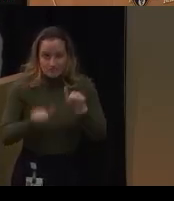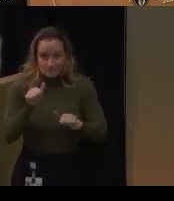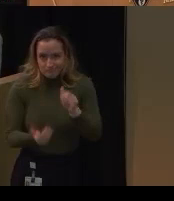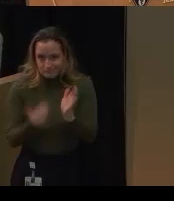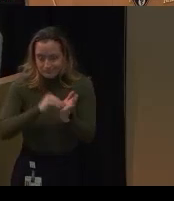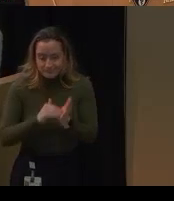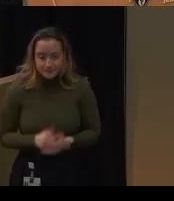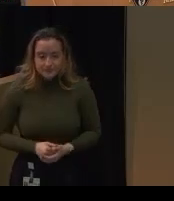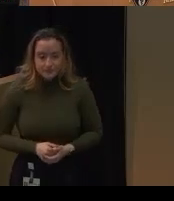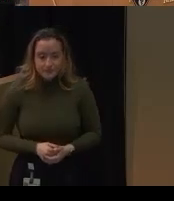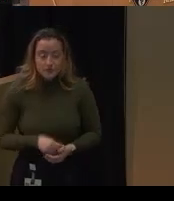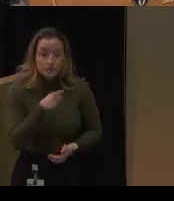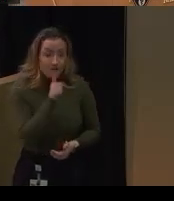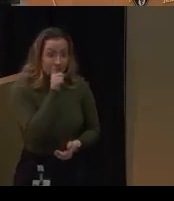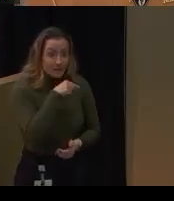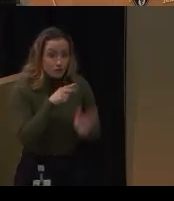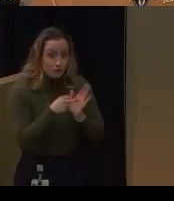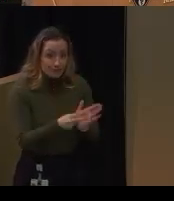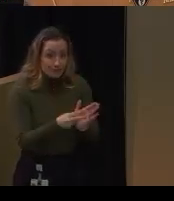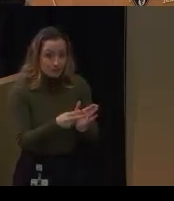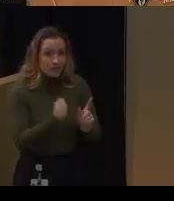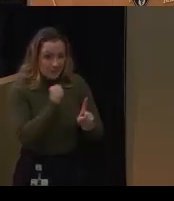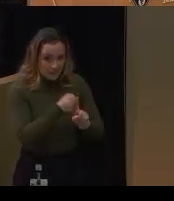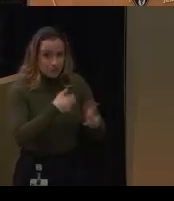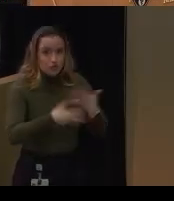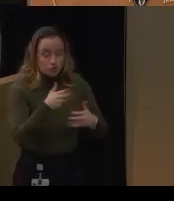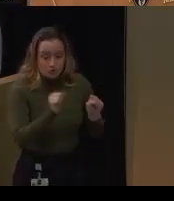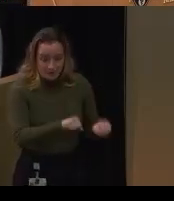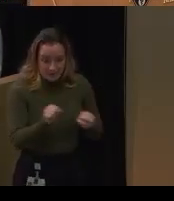fiction reading kind of causally impact social ability by using structural equation modeling